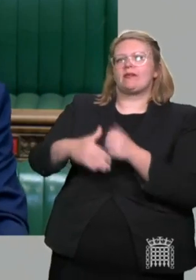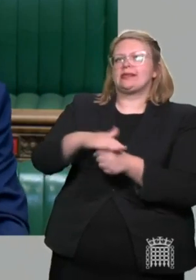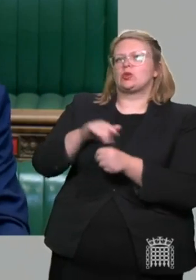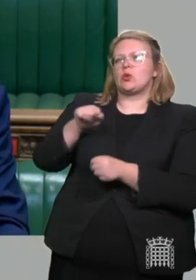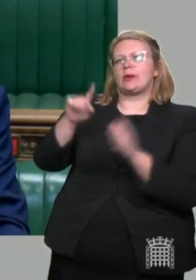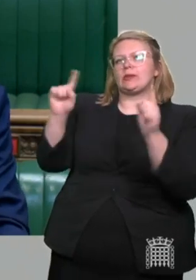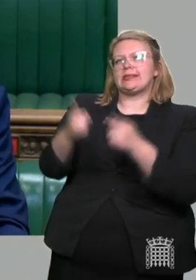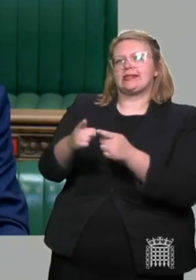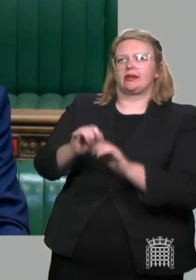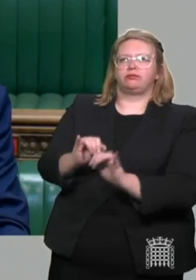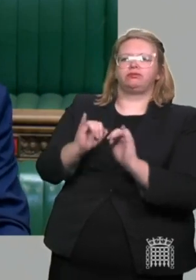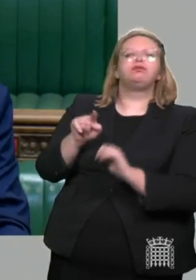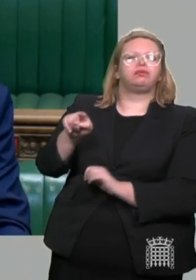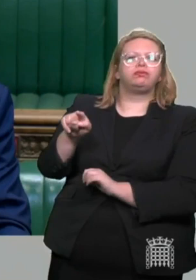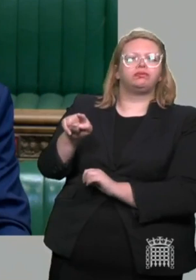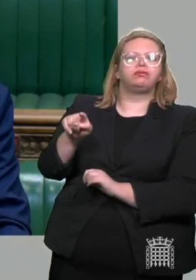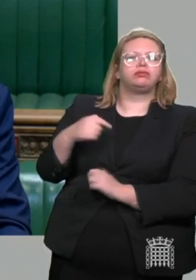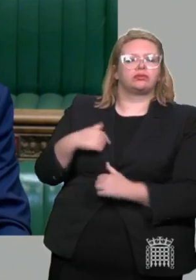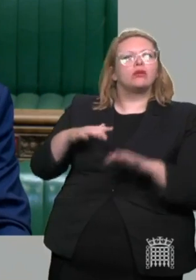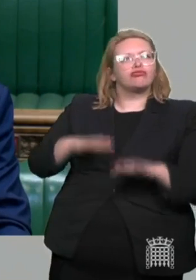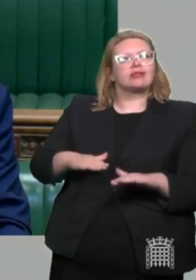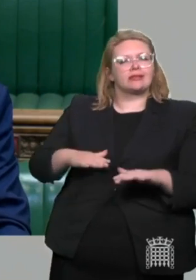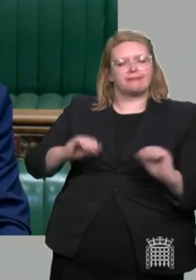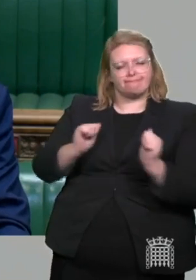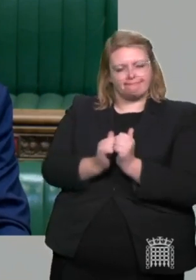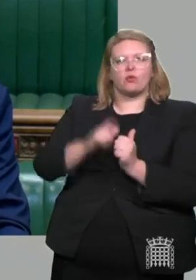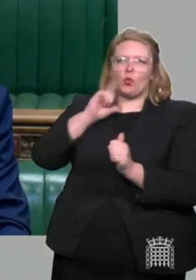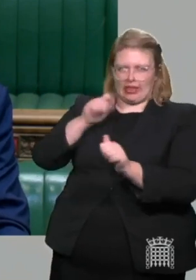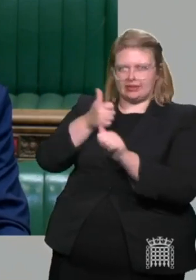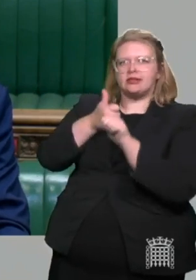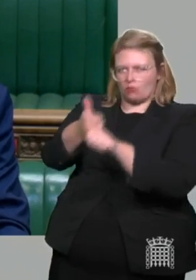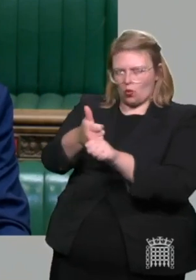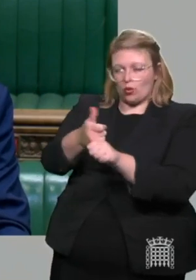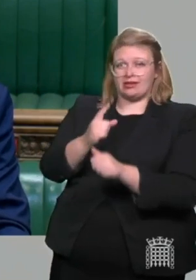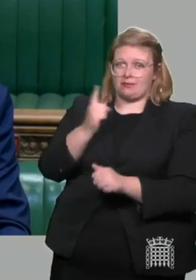I know the UK has already committed some support, but given the scale and gravity of the disaster,